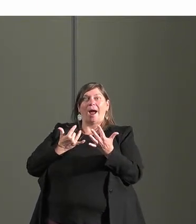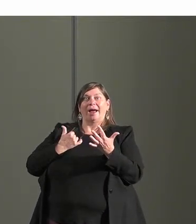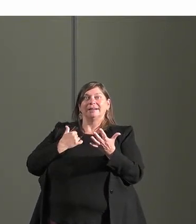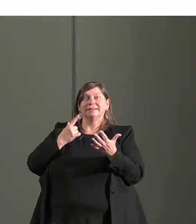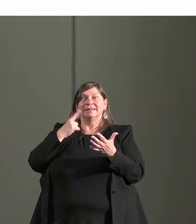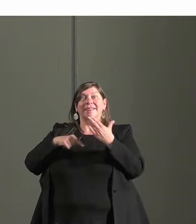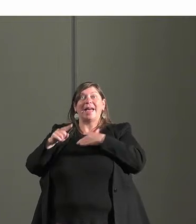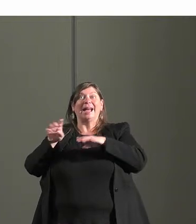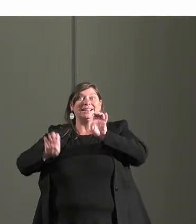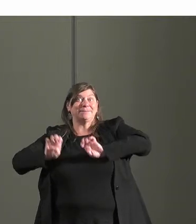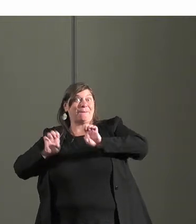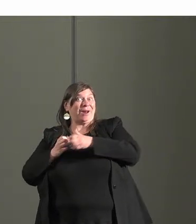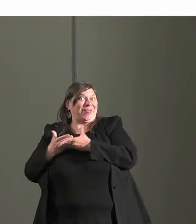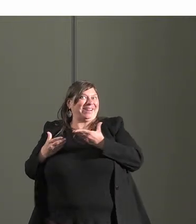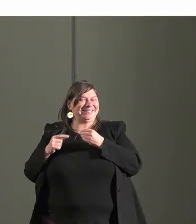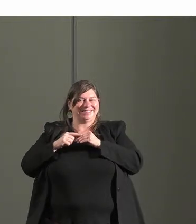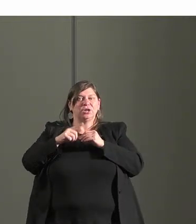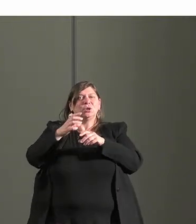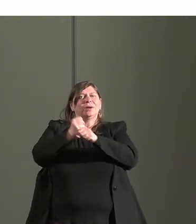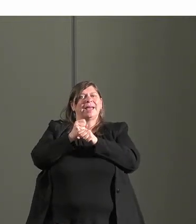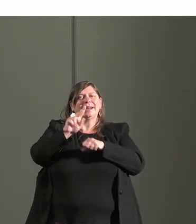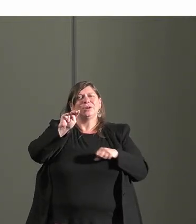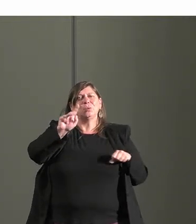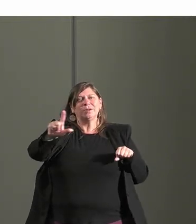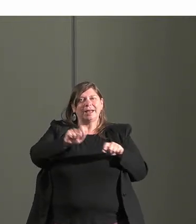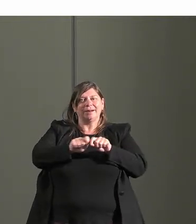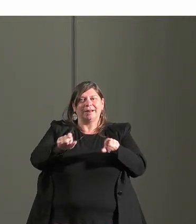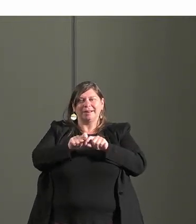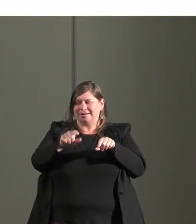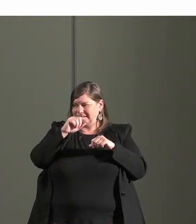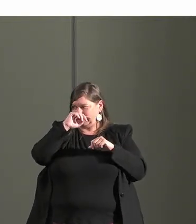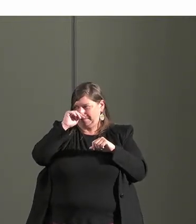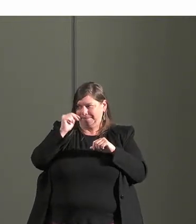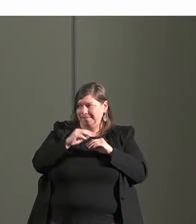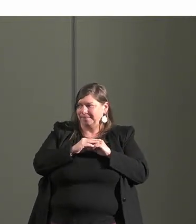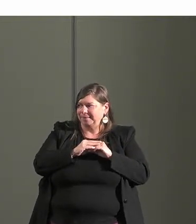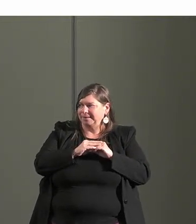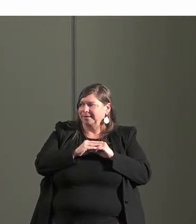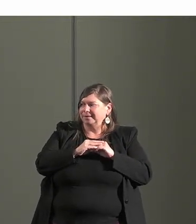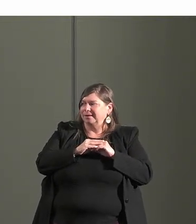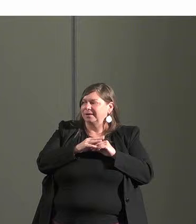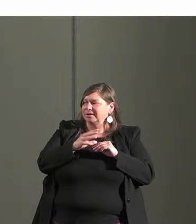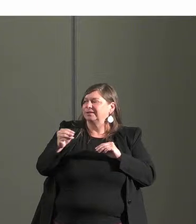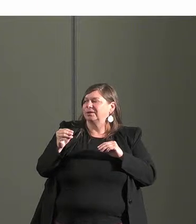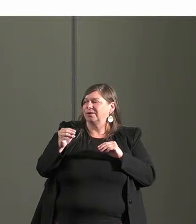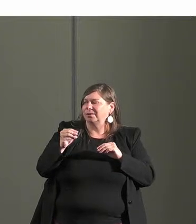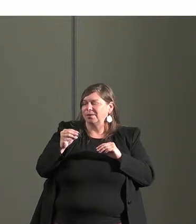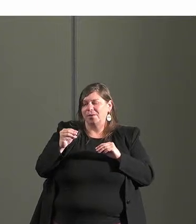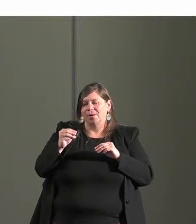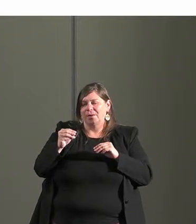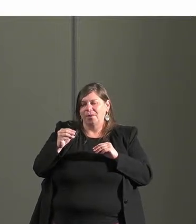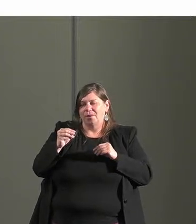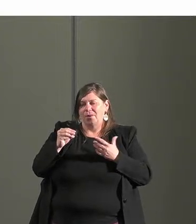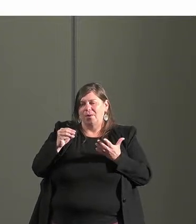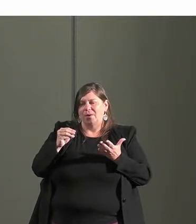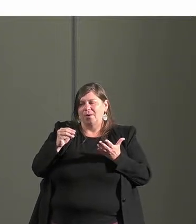sign-up for the thus newsletters and you could find out about the experimental features you could copy and